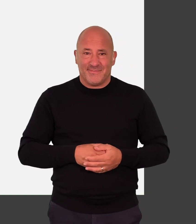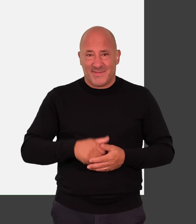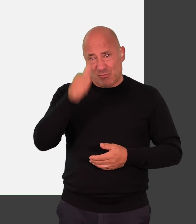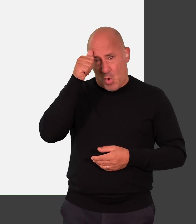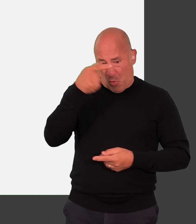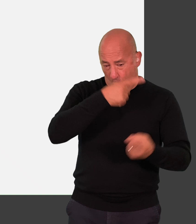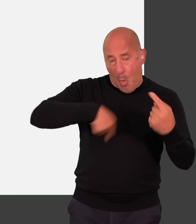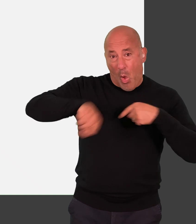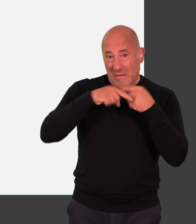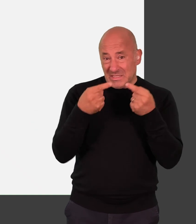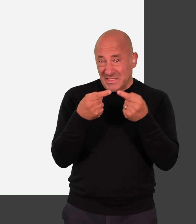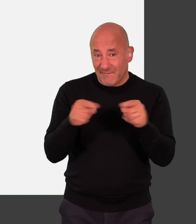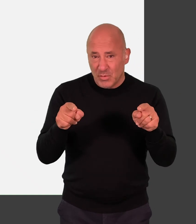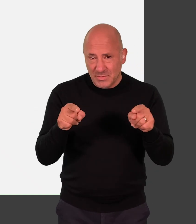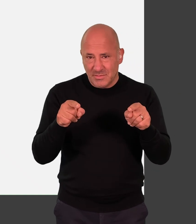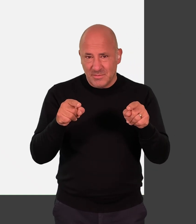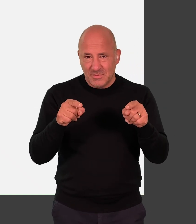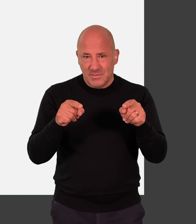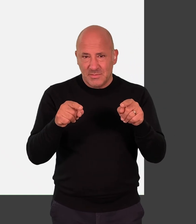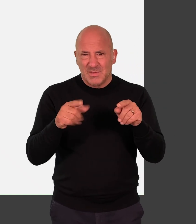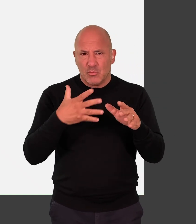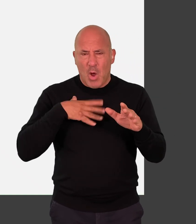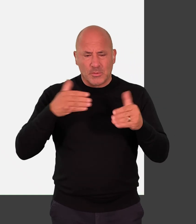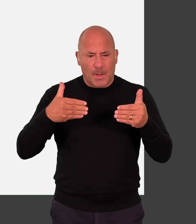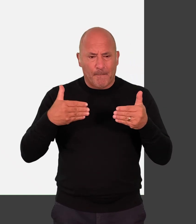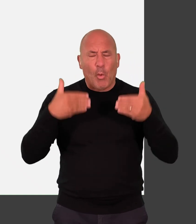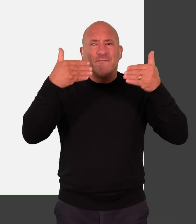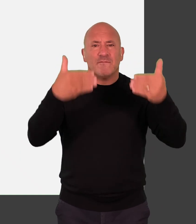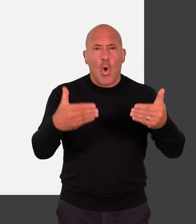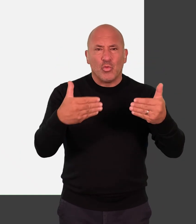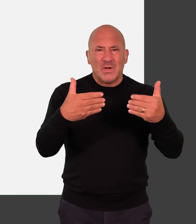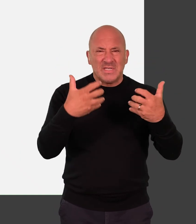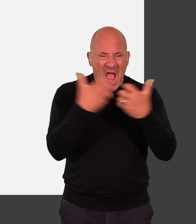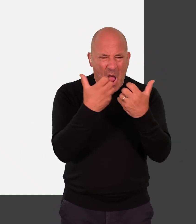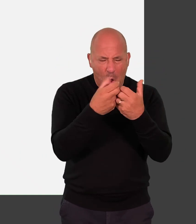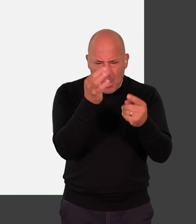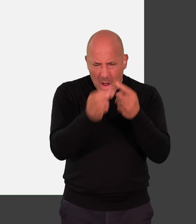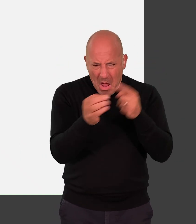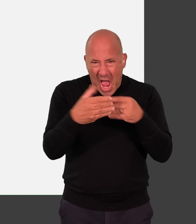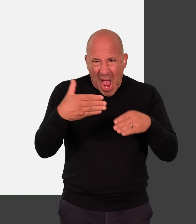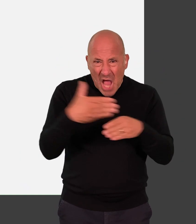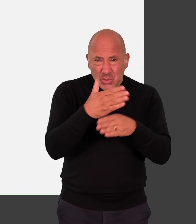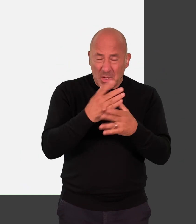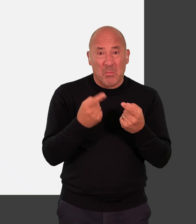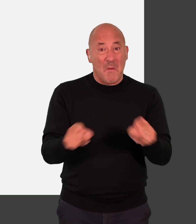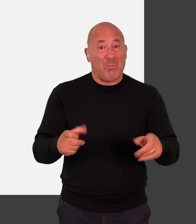Because every person is different, the detailed actions they take to move onwards are different too.